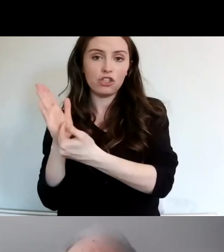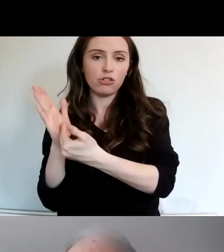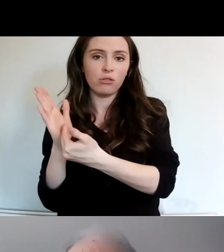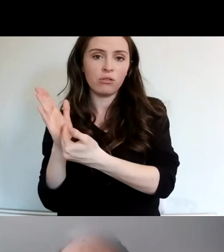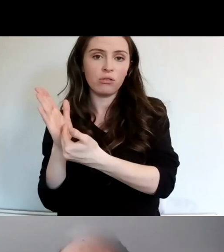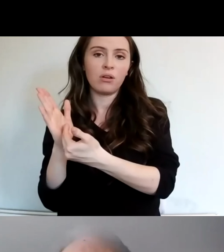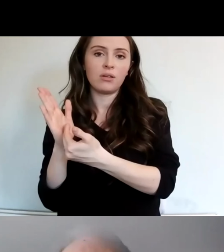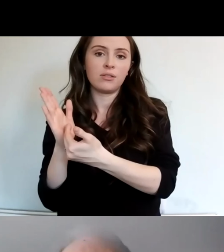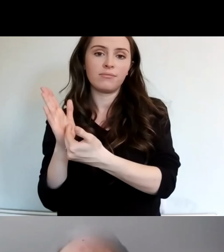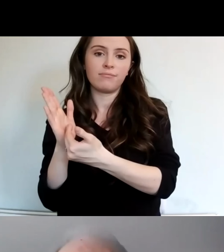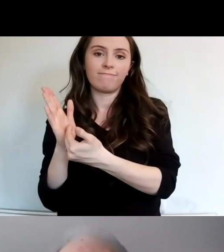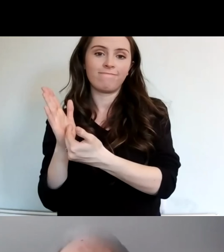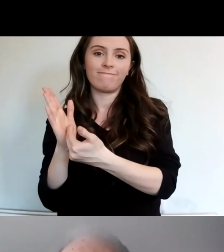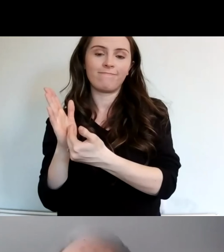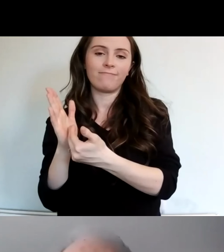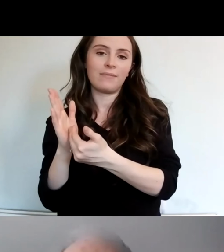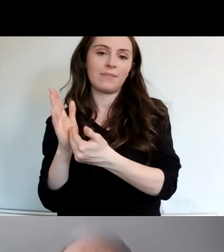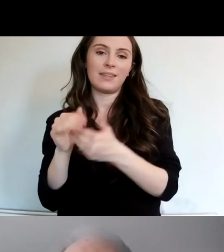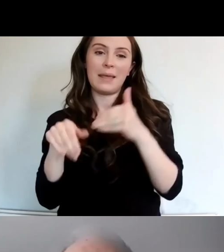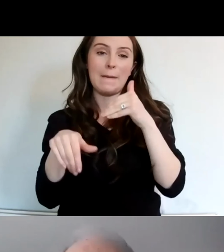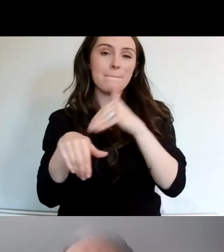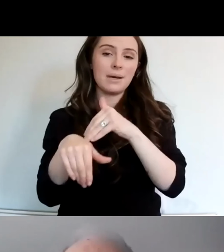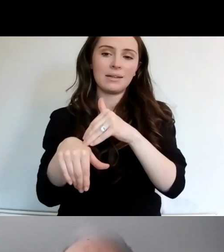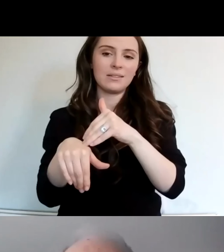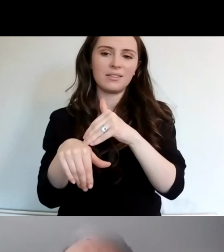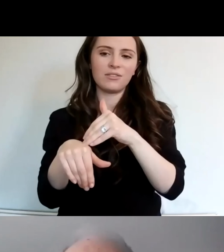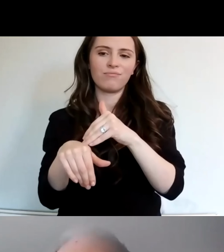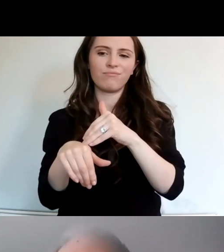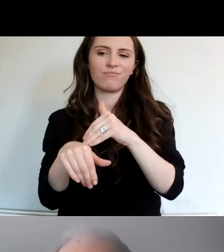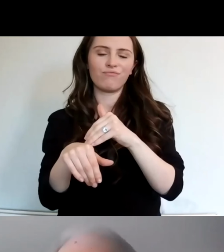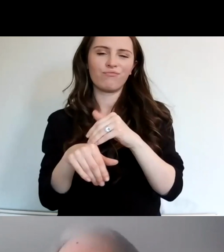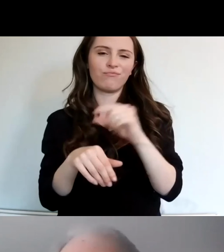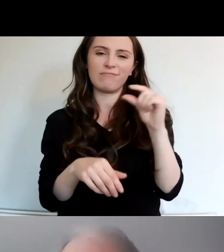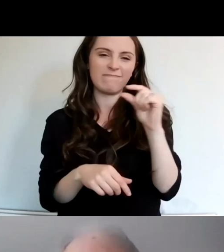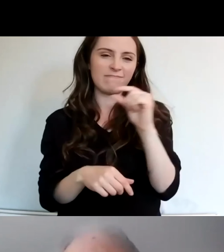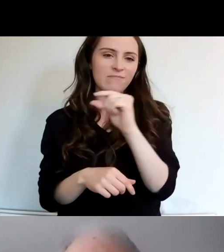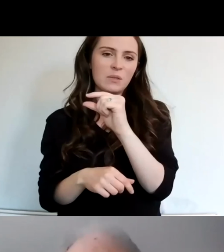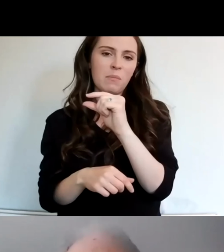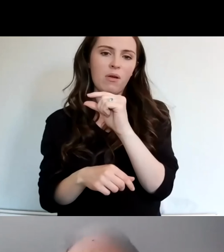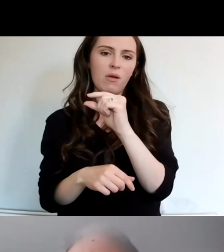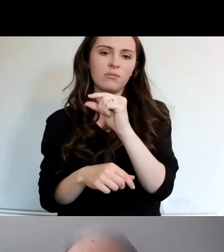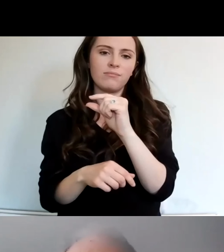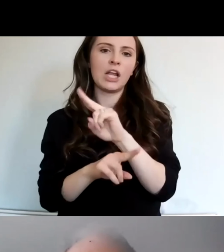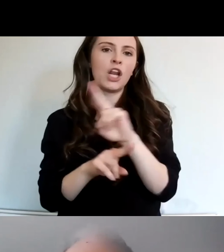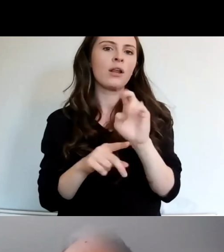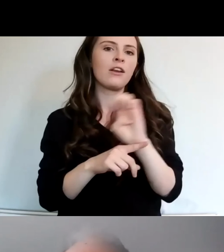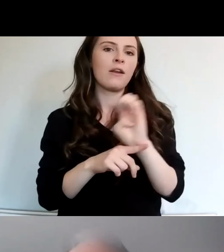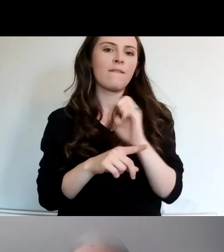then its impact can be quite negligible. That word!